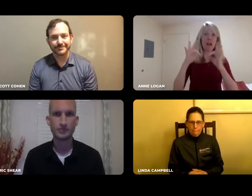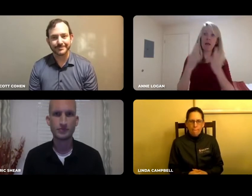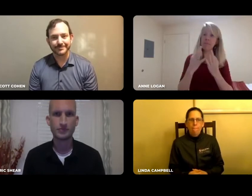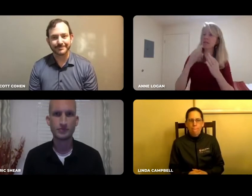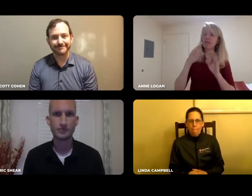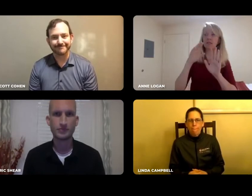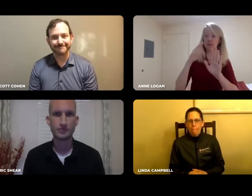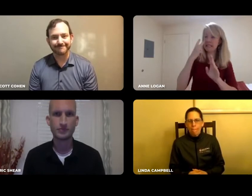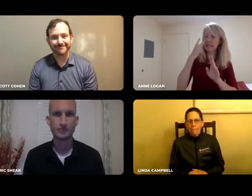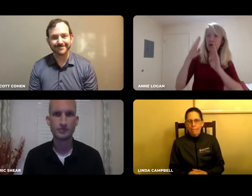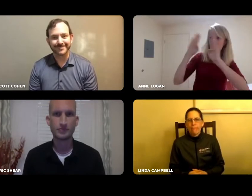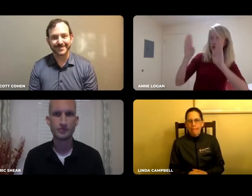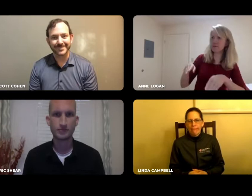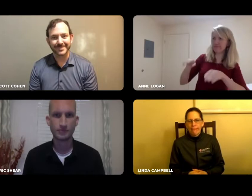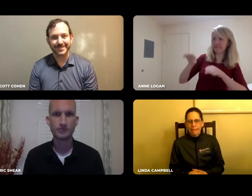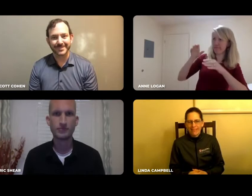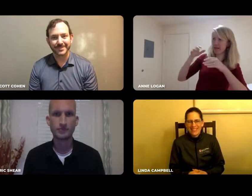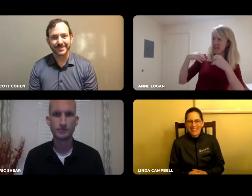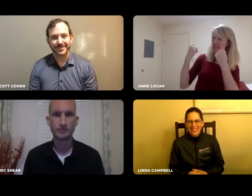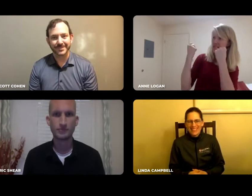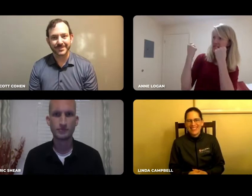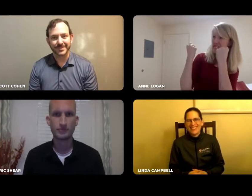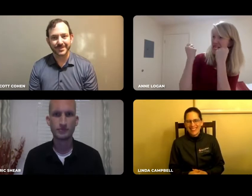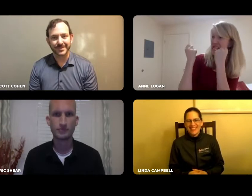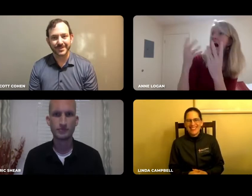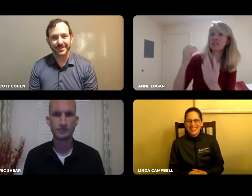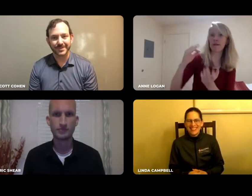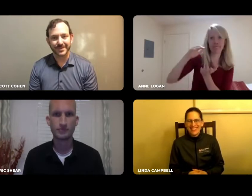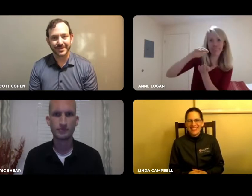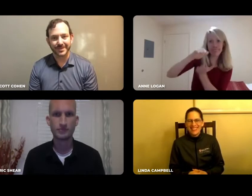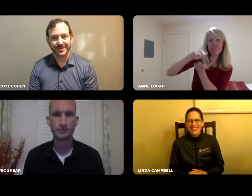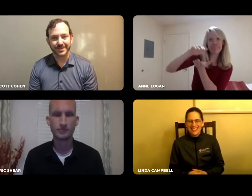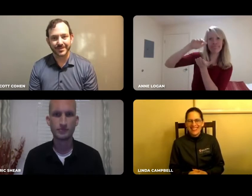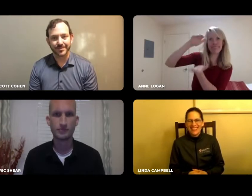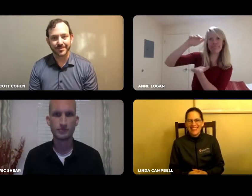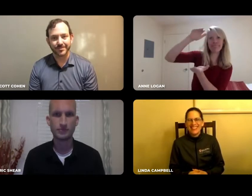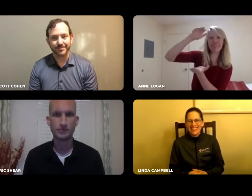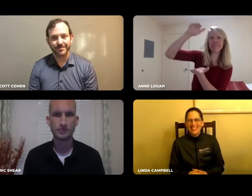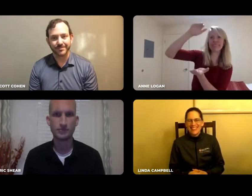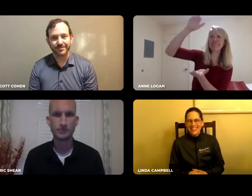You should've seen my house. Books upon books